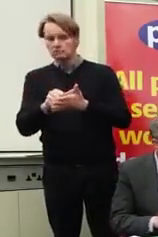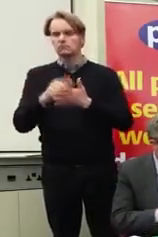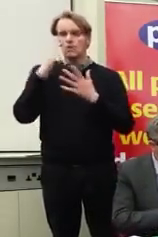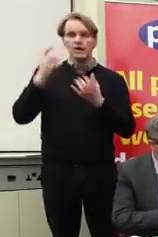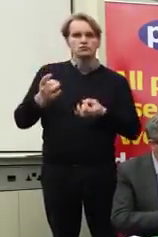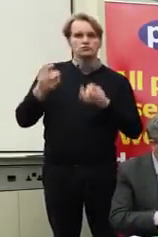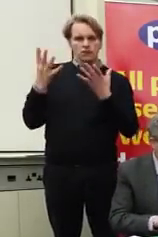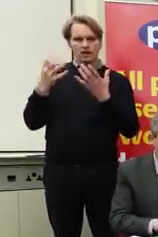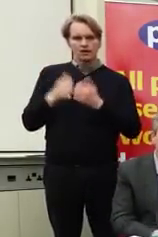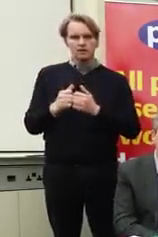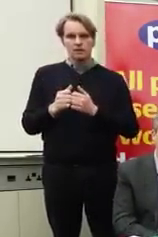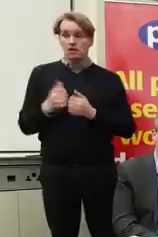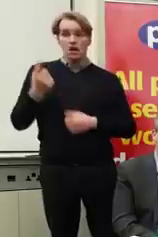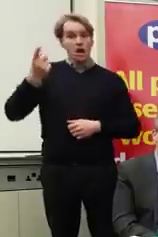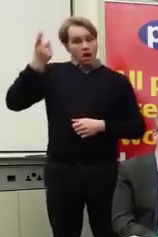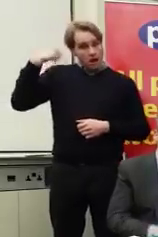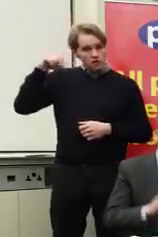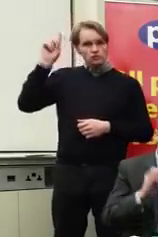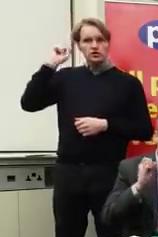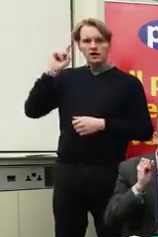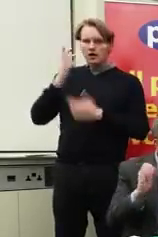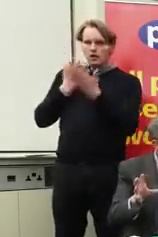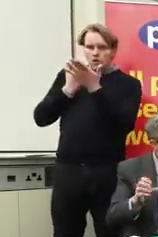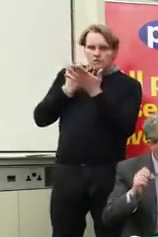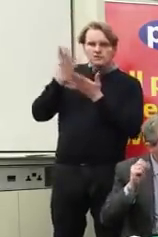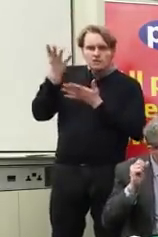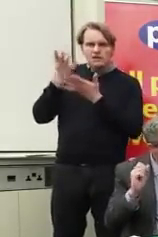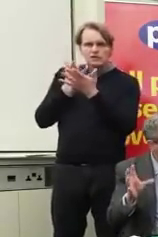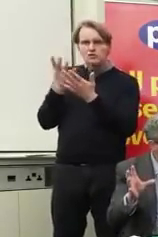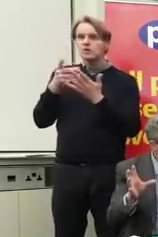the consultative but we won last year, we know where we did well, where we need to